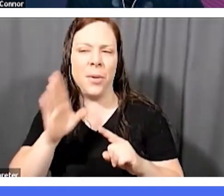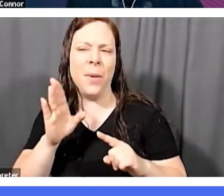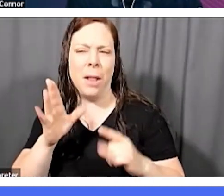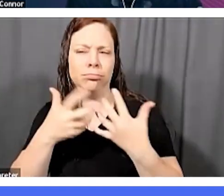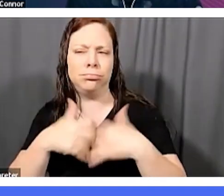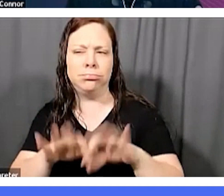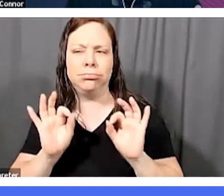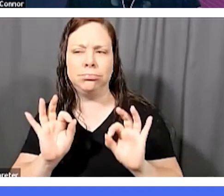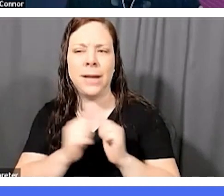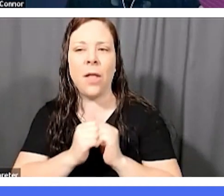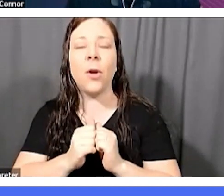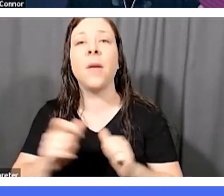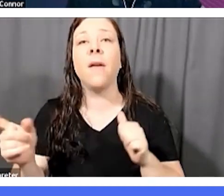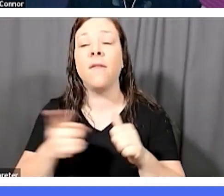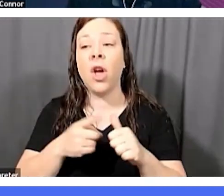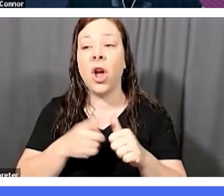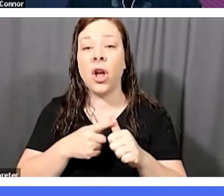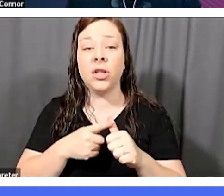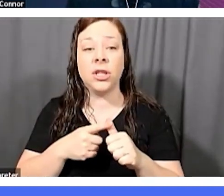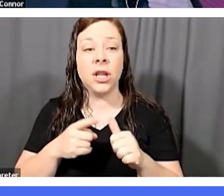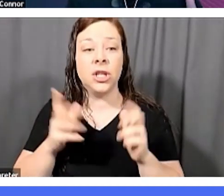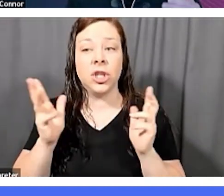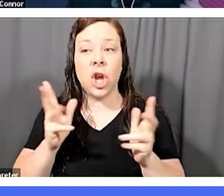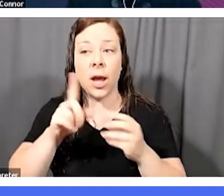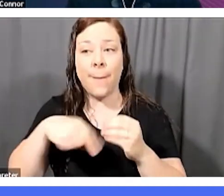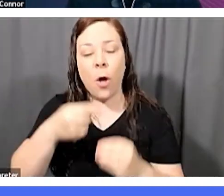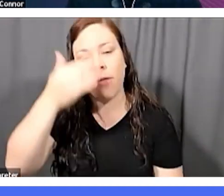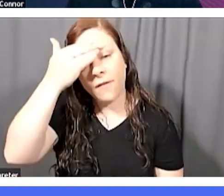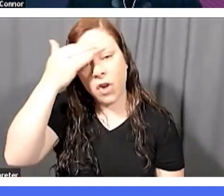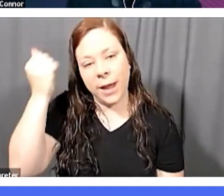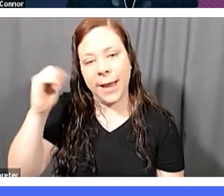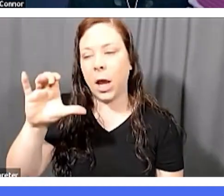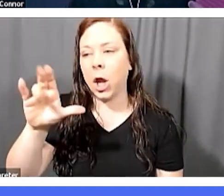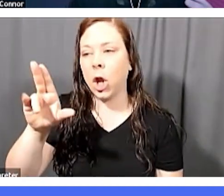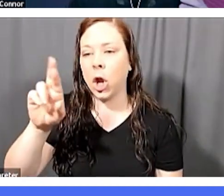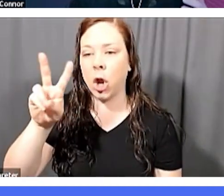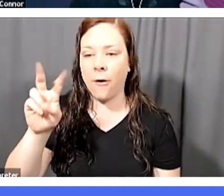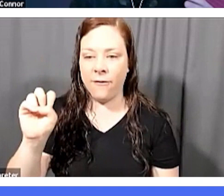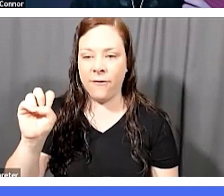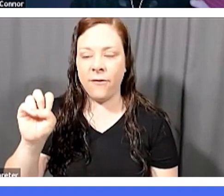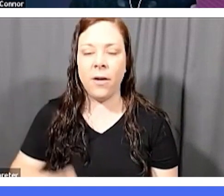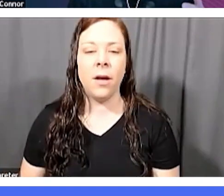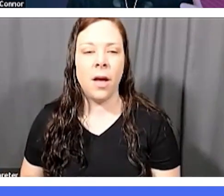So let's start by talking about this thing called the Forgetting Curve. And I'll show the graph in just a minute,